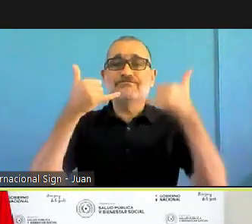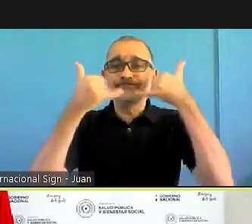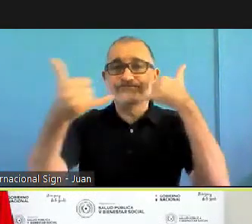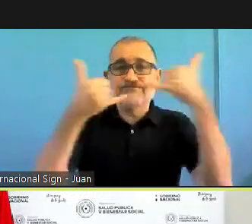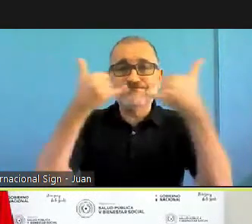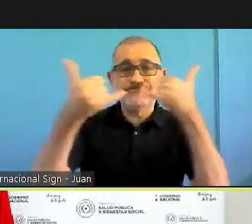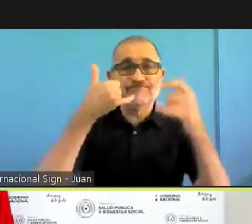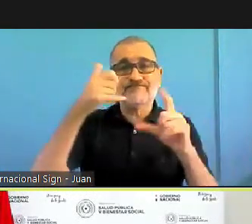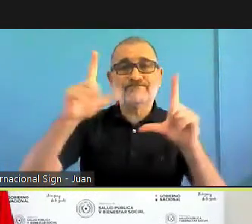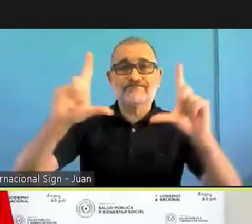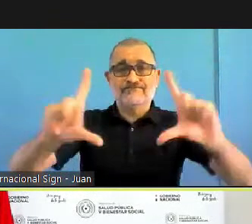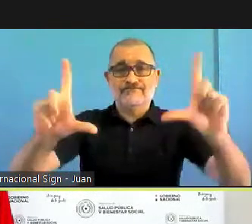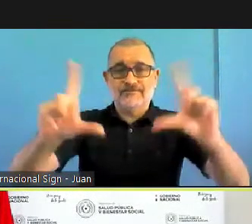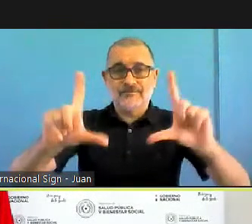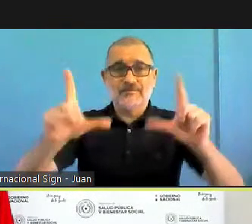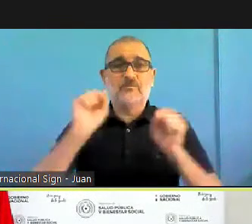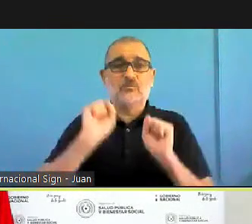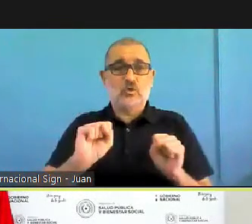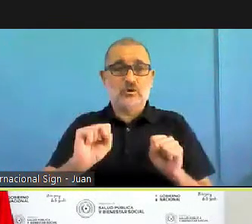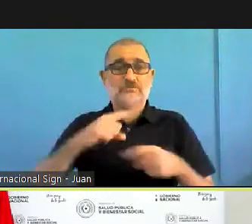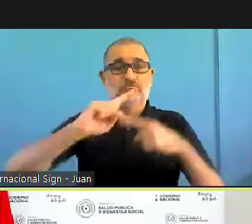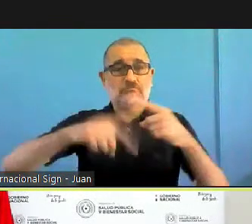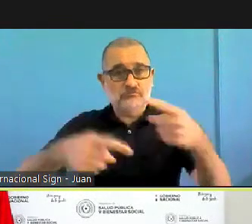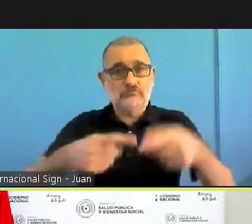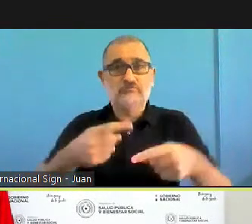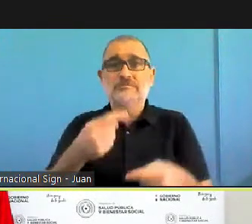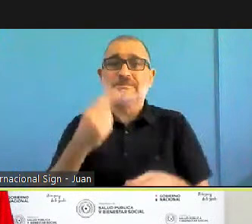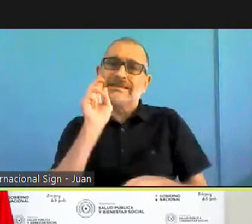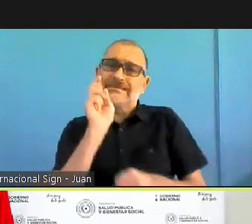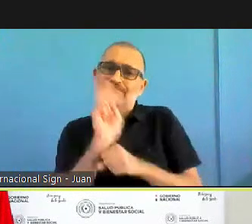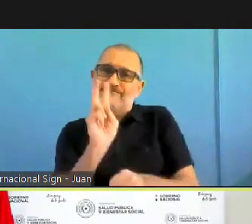So as to provide different levels of service.